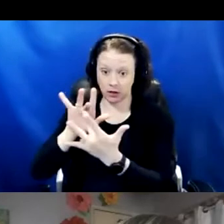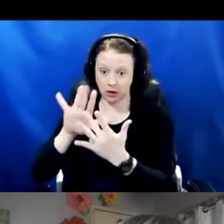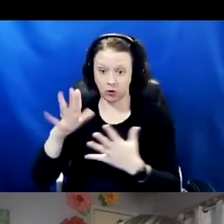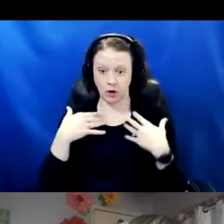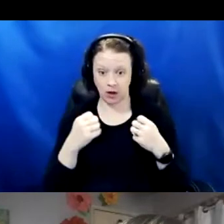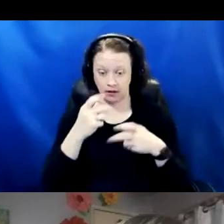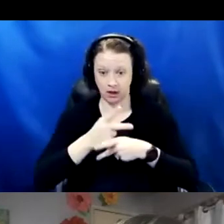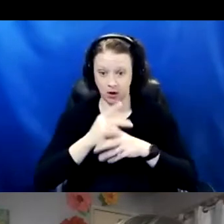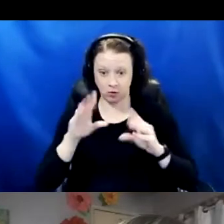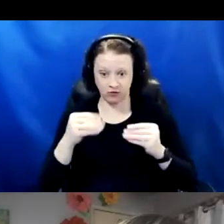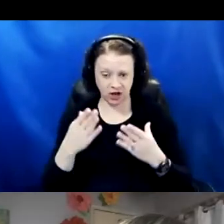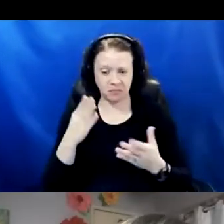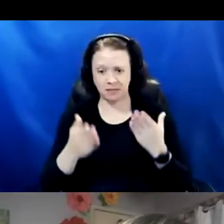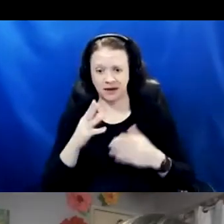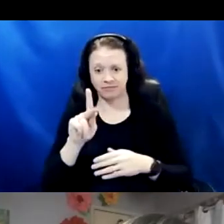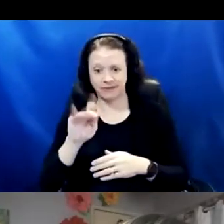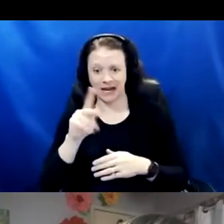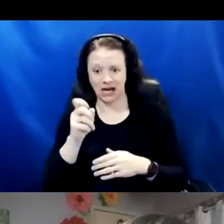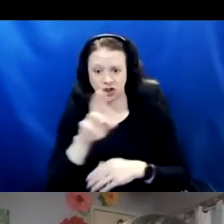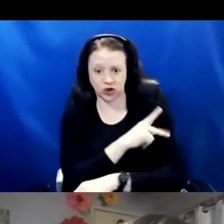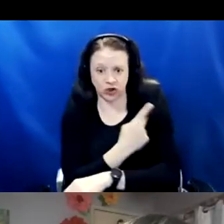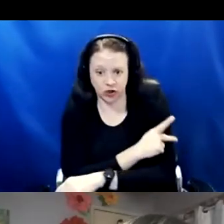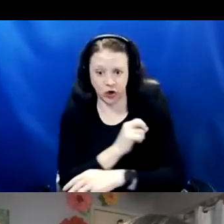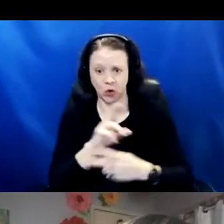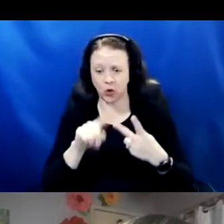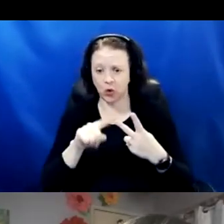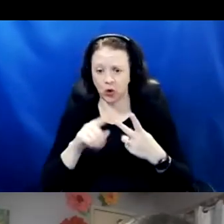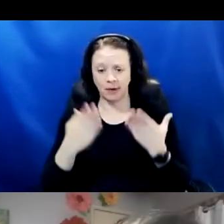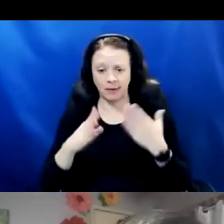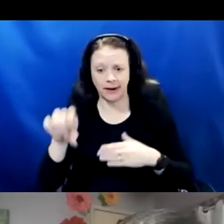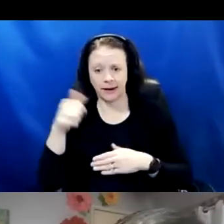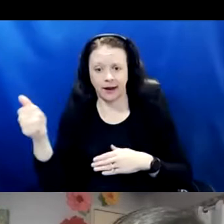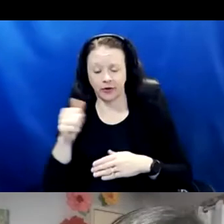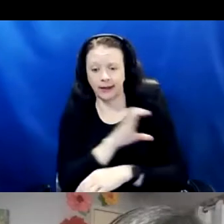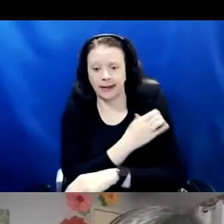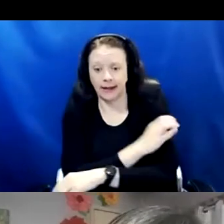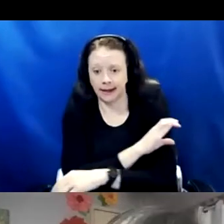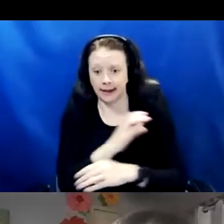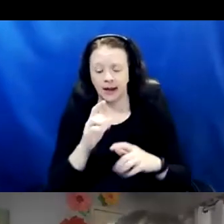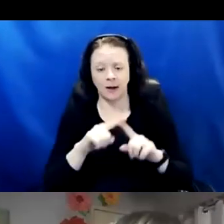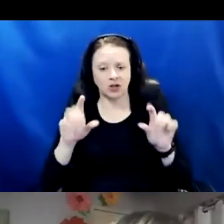This may be Kaiser, this may be another clinic, but you can contact, you know,